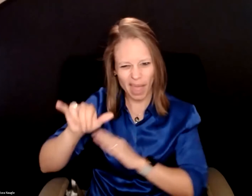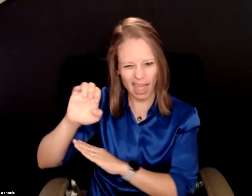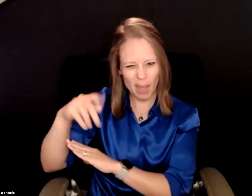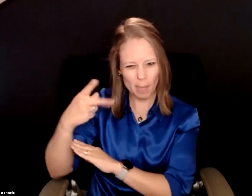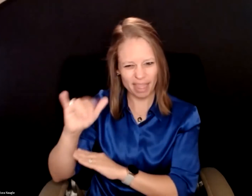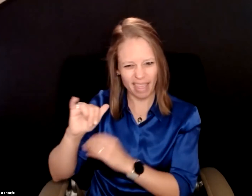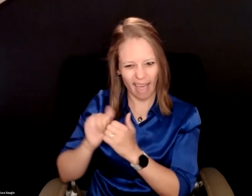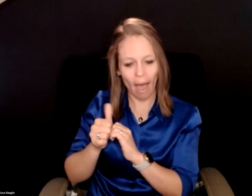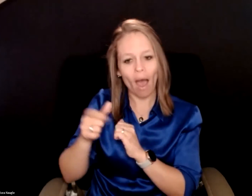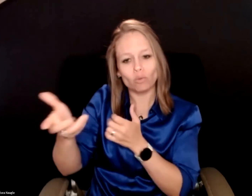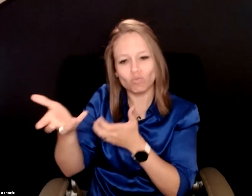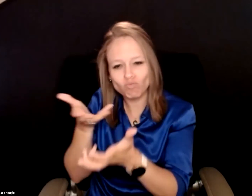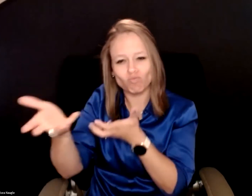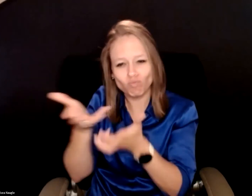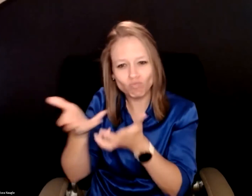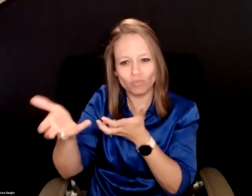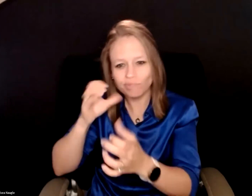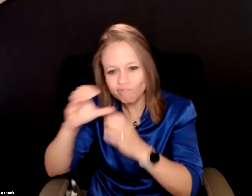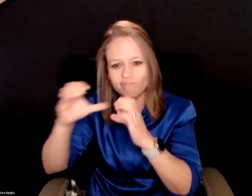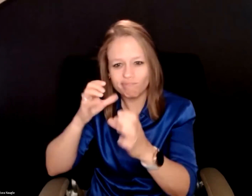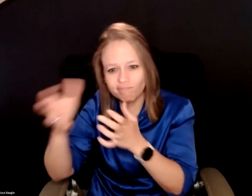I think what she said is really important about talking how addiction is a disease.